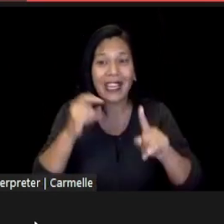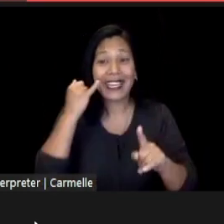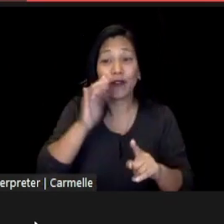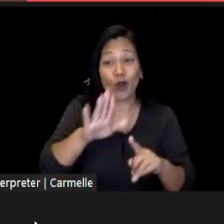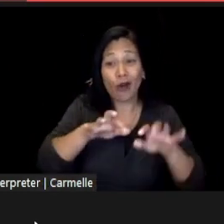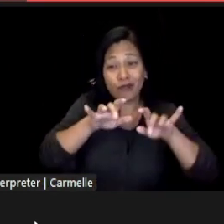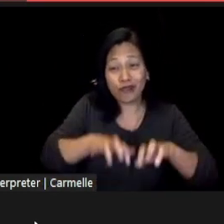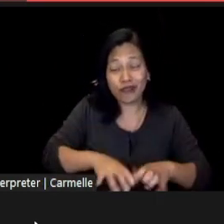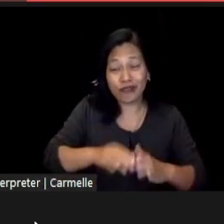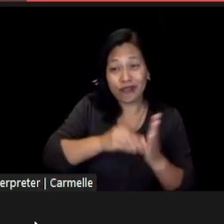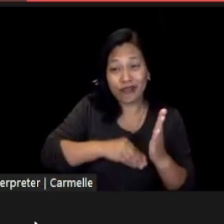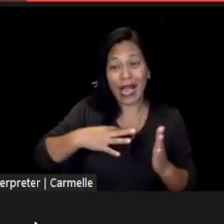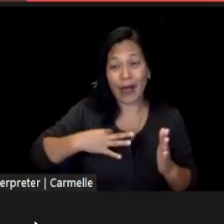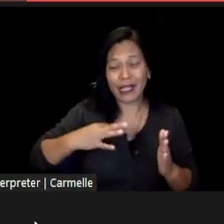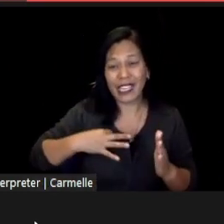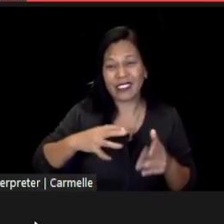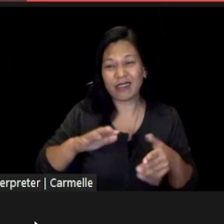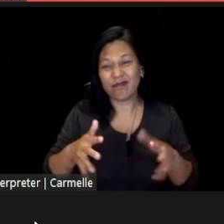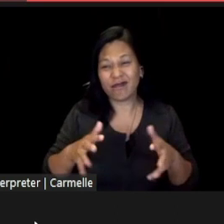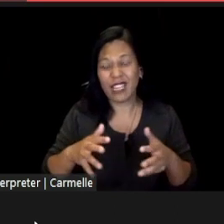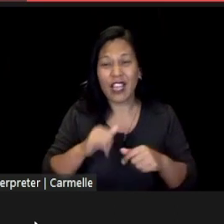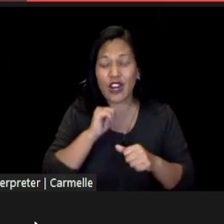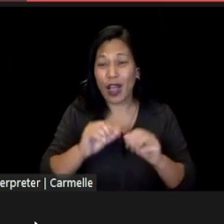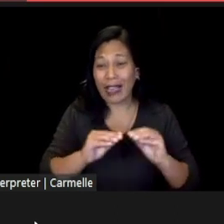your application, you're not, we can't see the future.